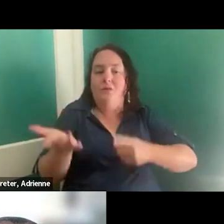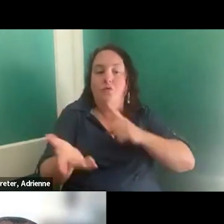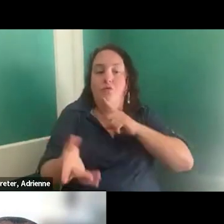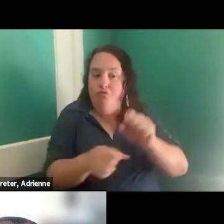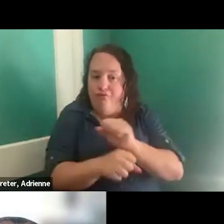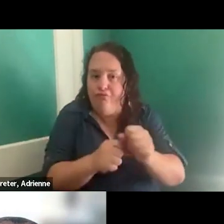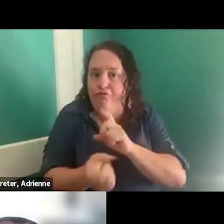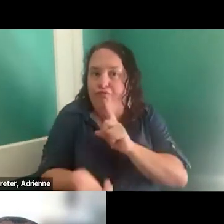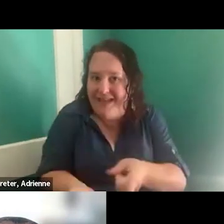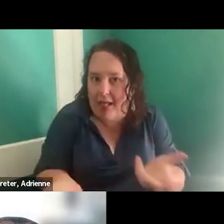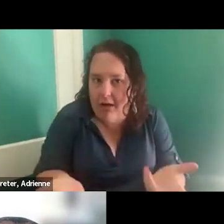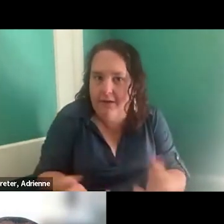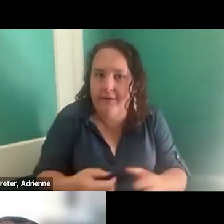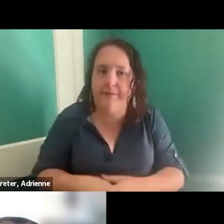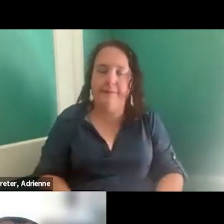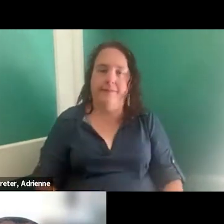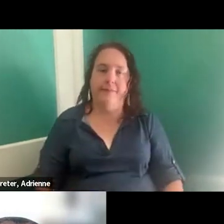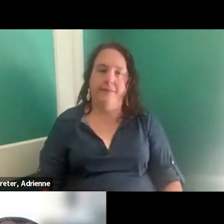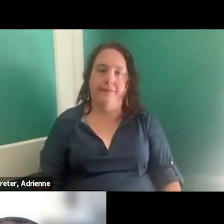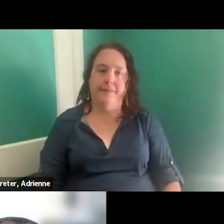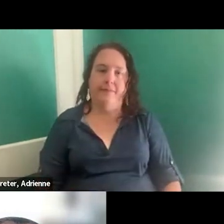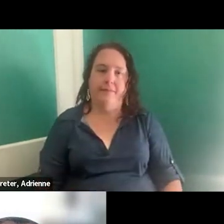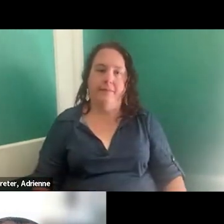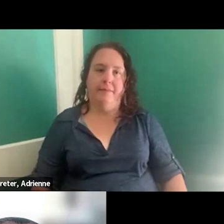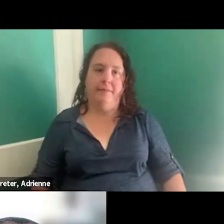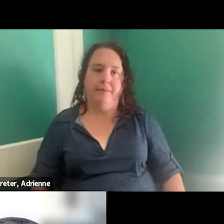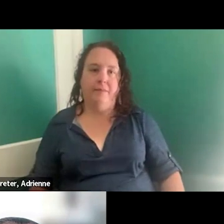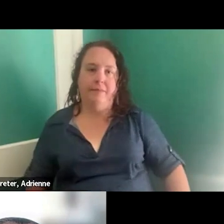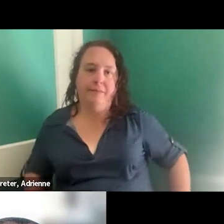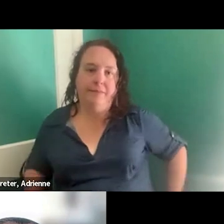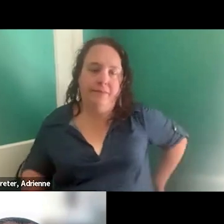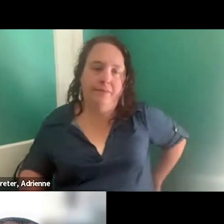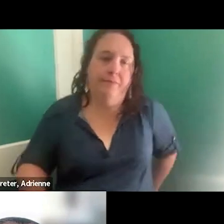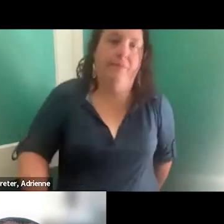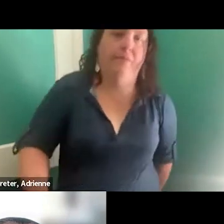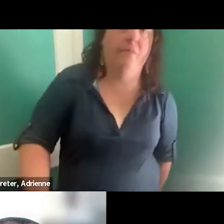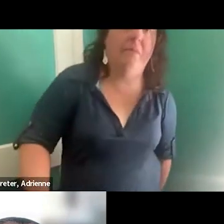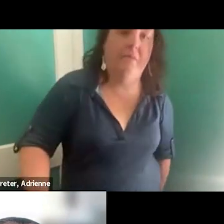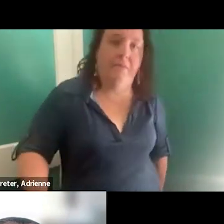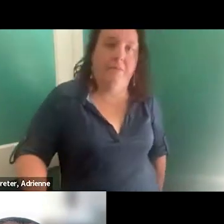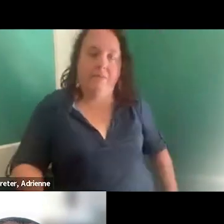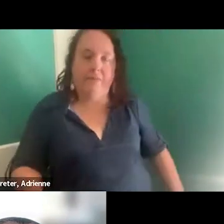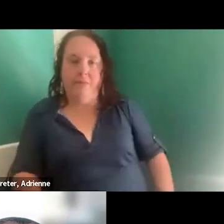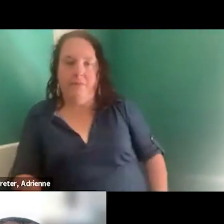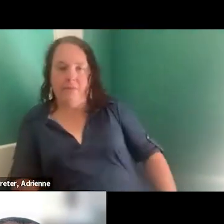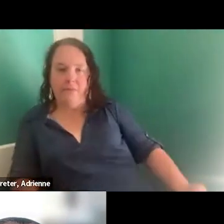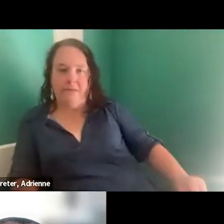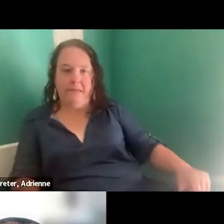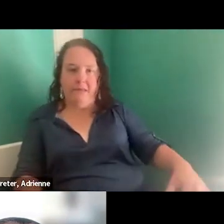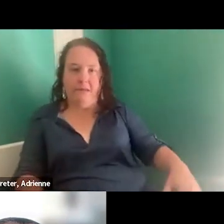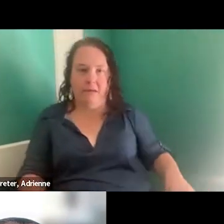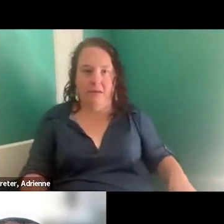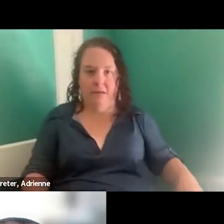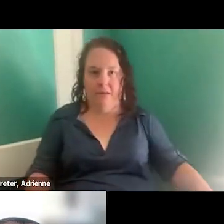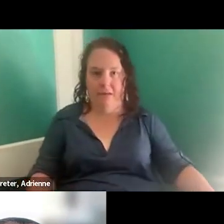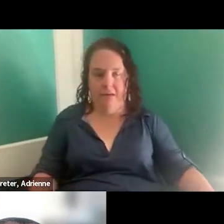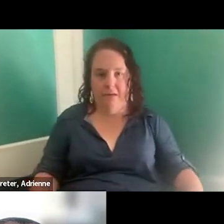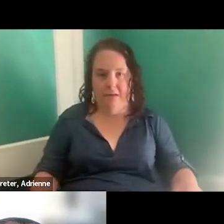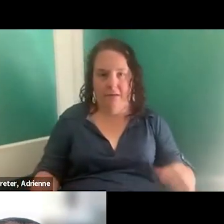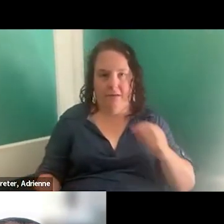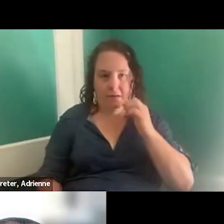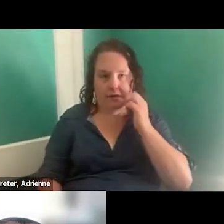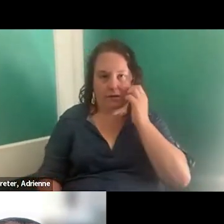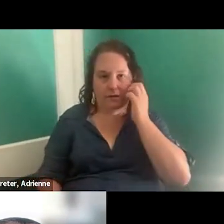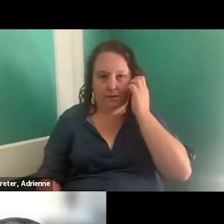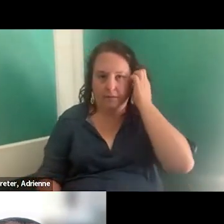And